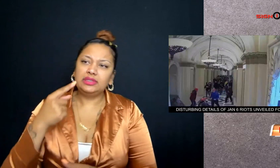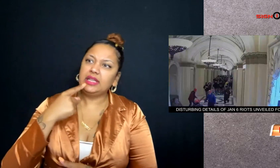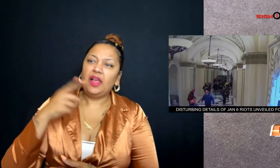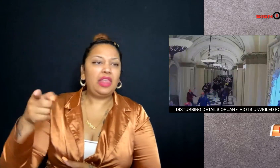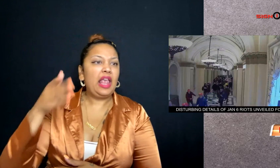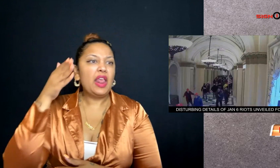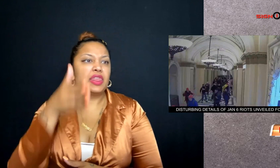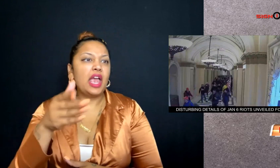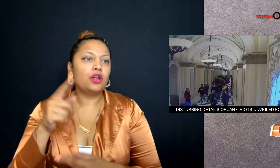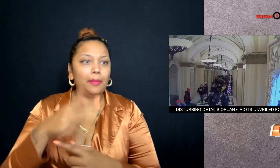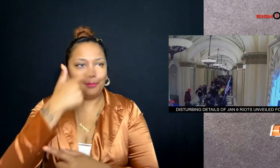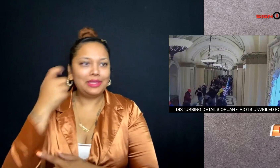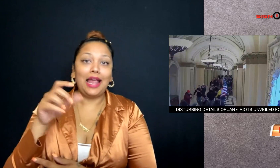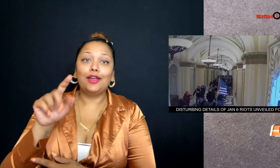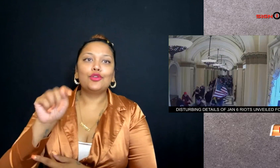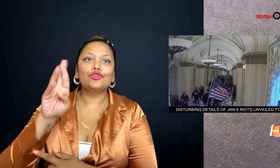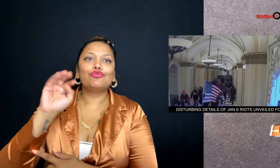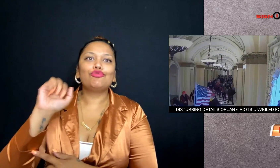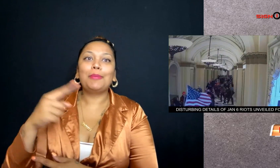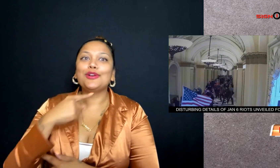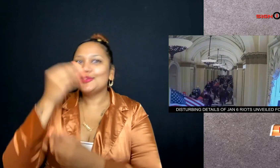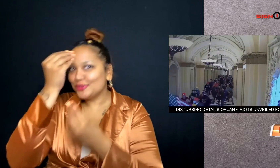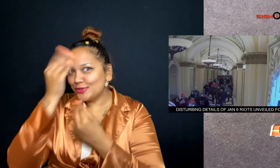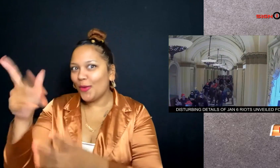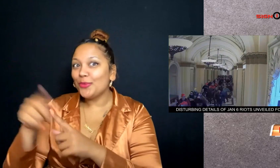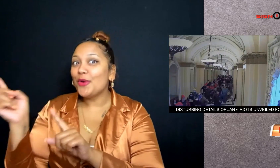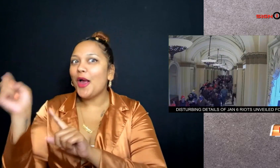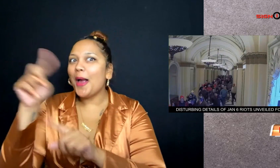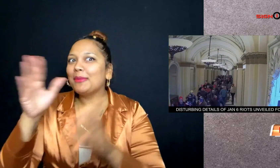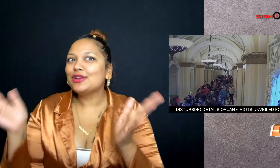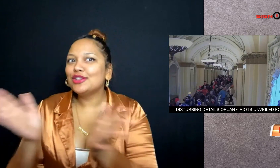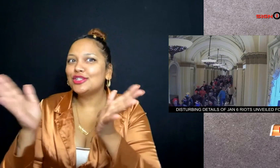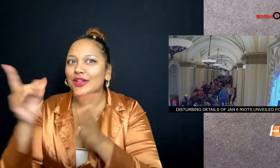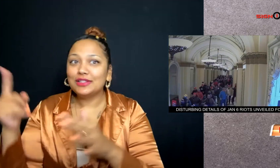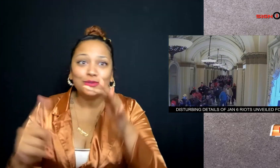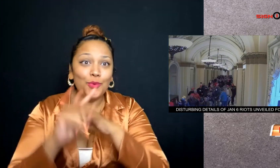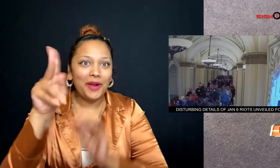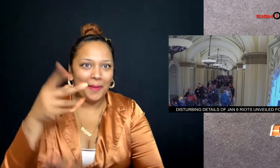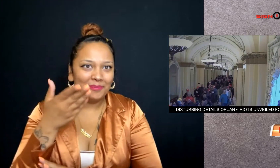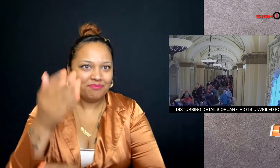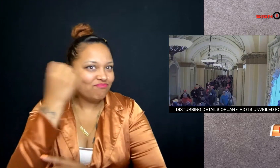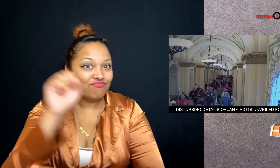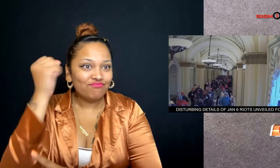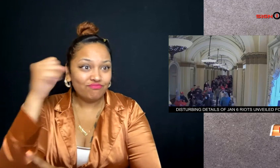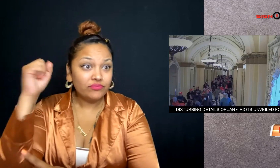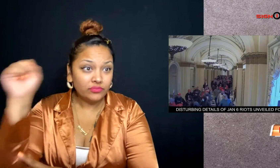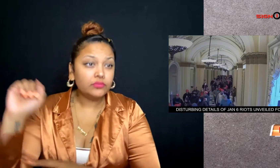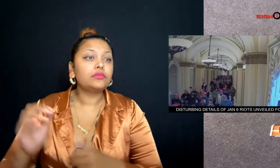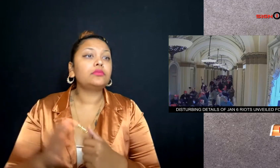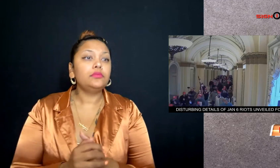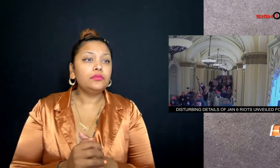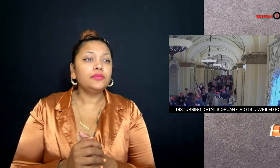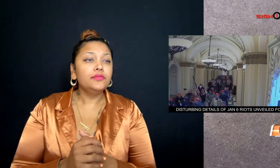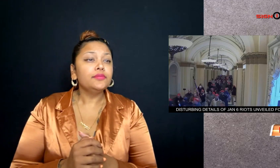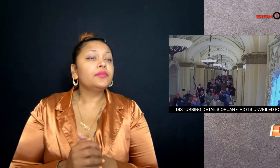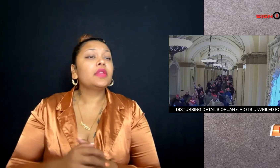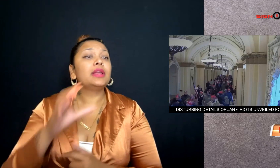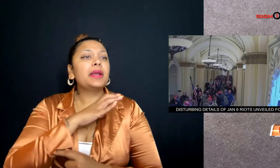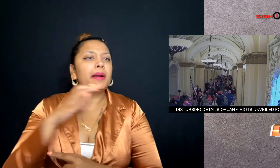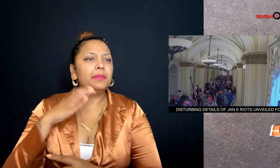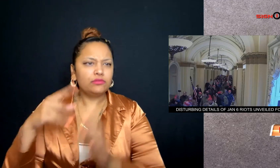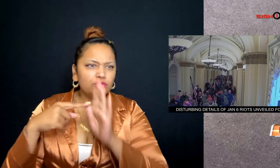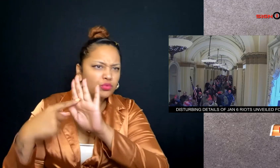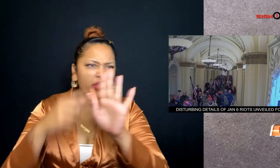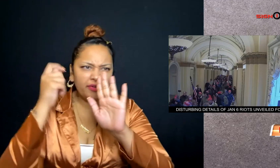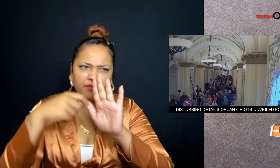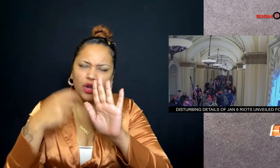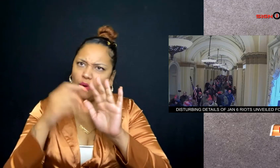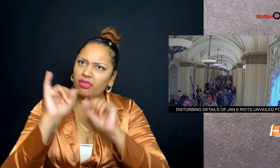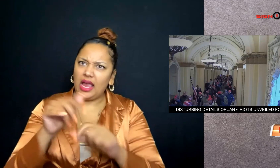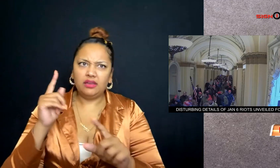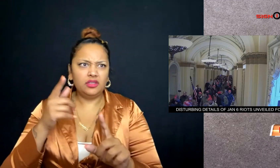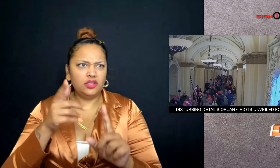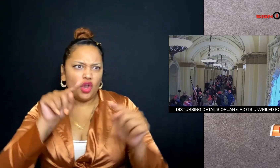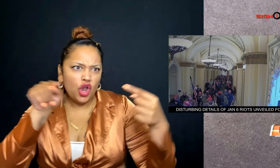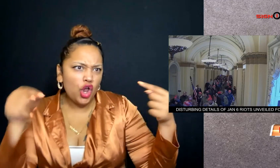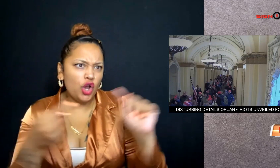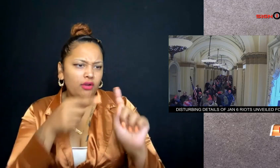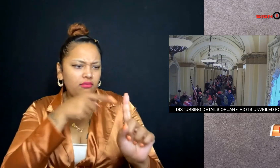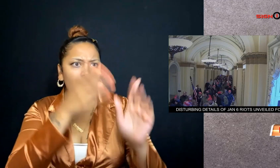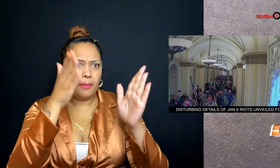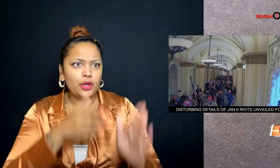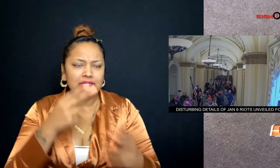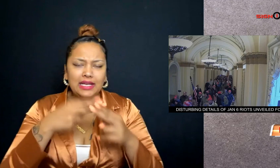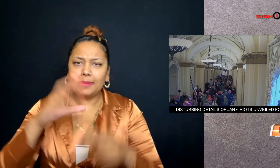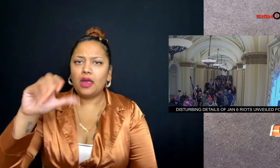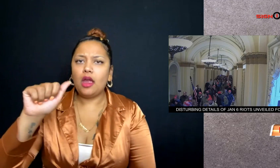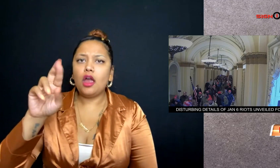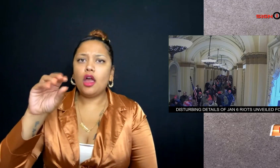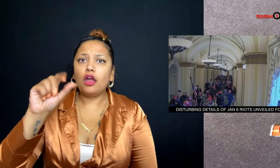who say they were there because Trump told them to come